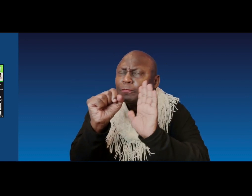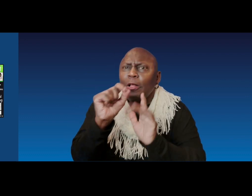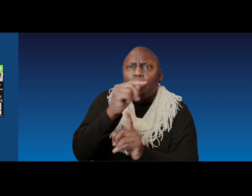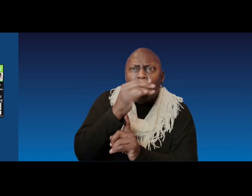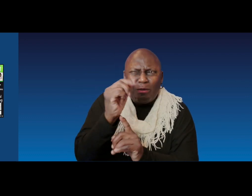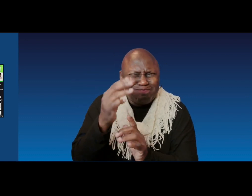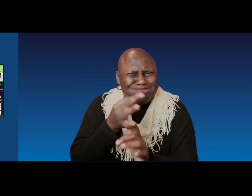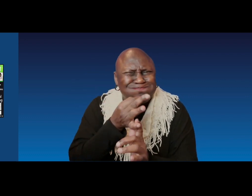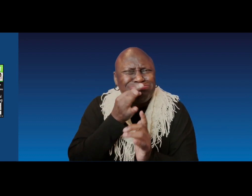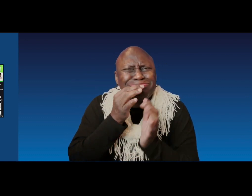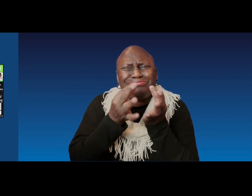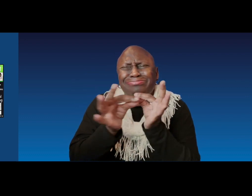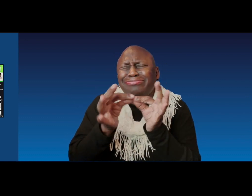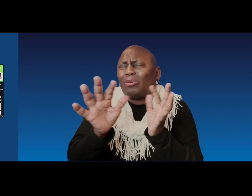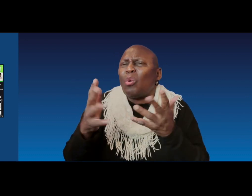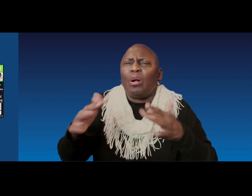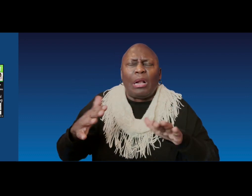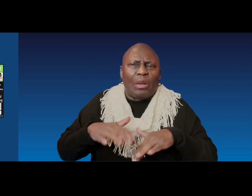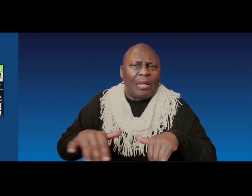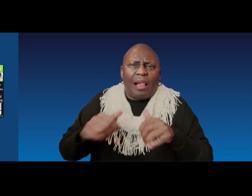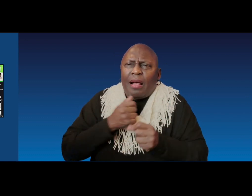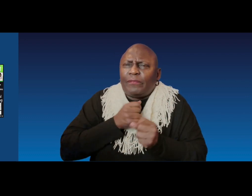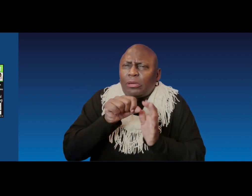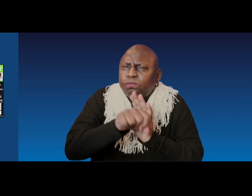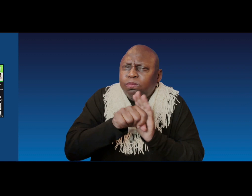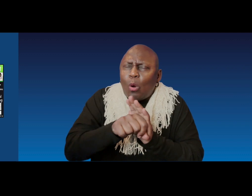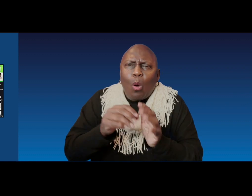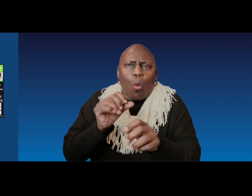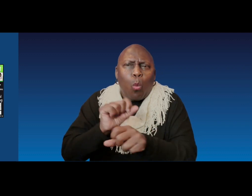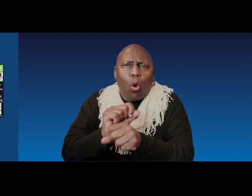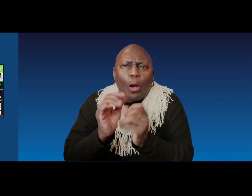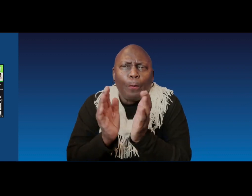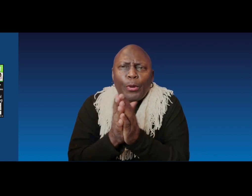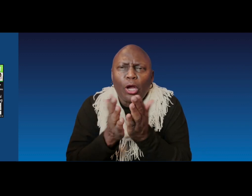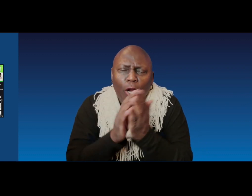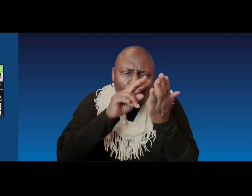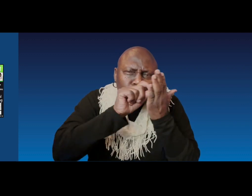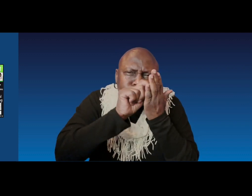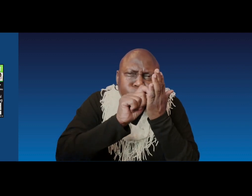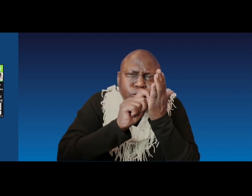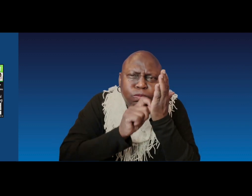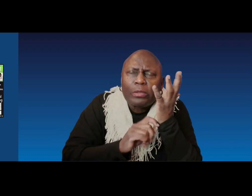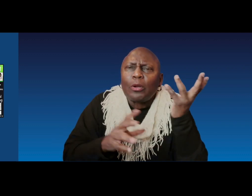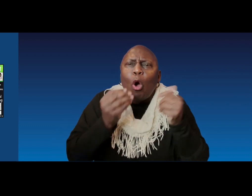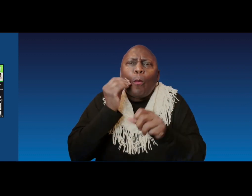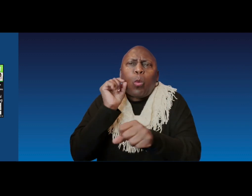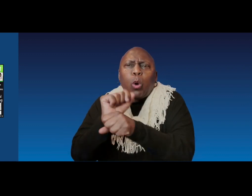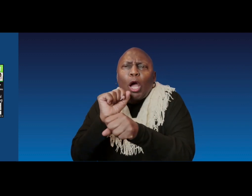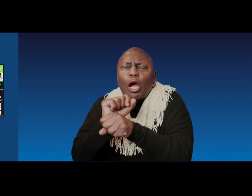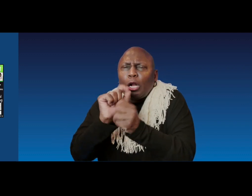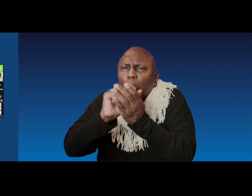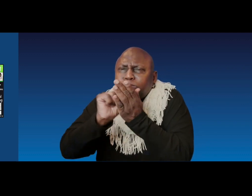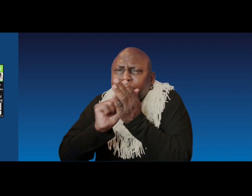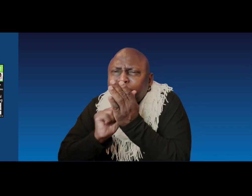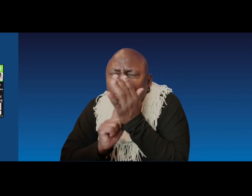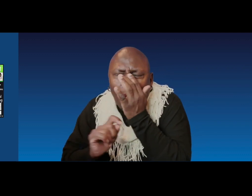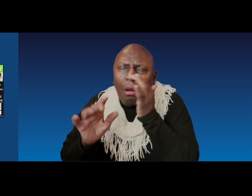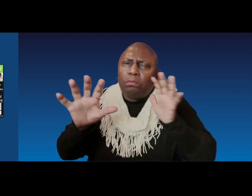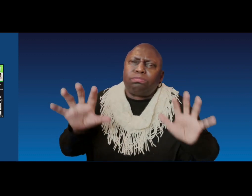such as knowing "they is" isn't correct. They're excellent at doing that and love the workbooks and homework